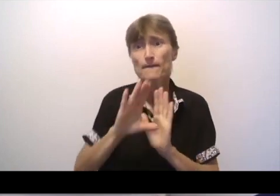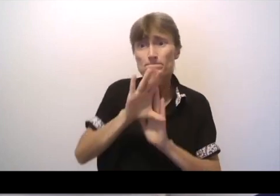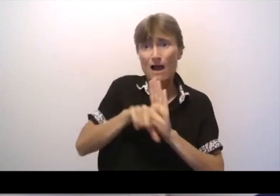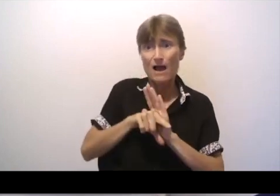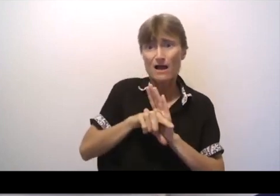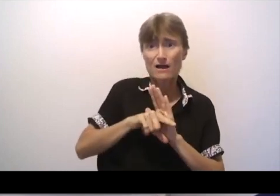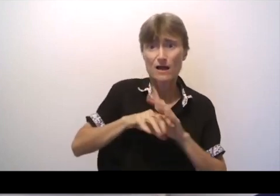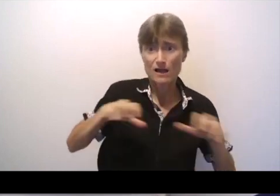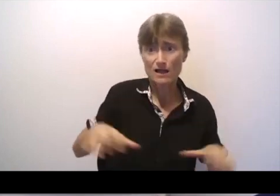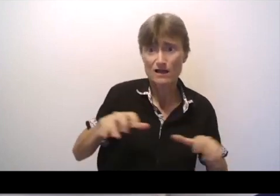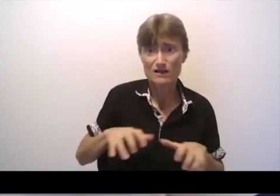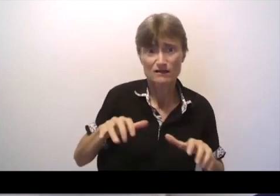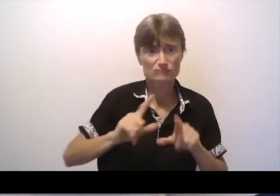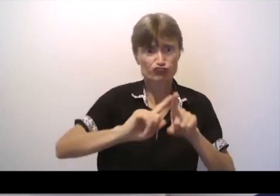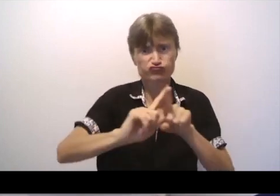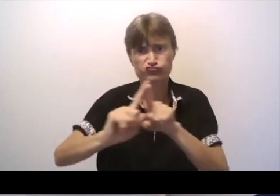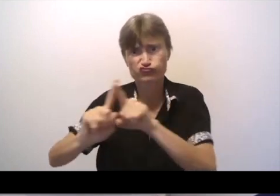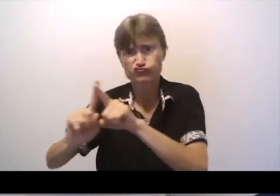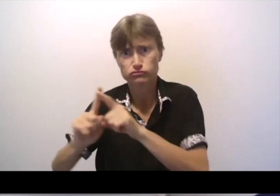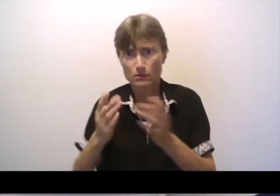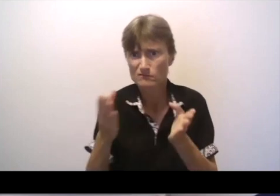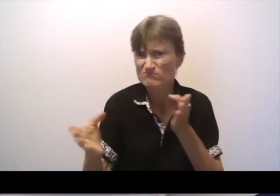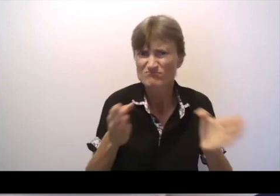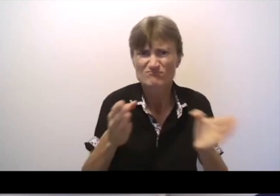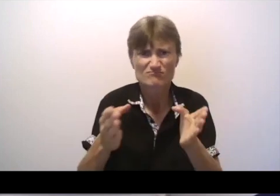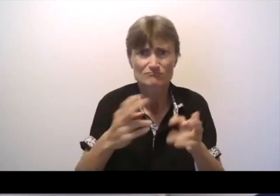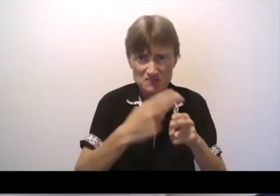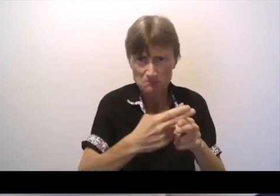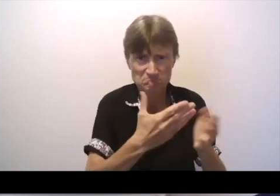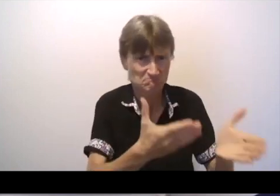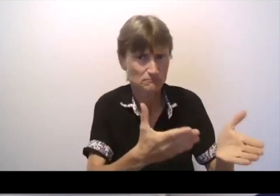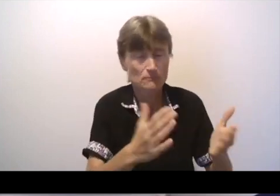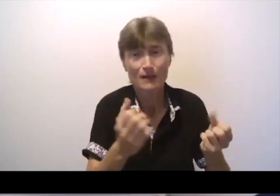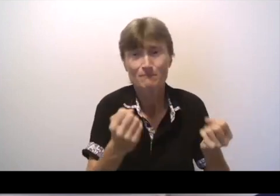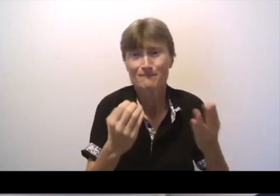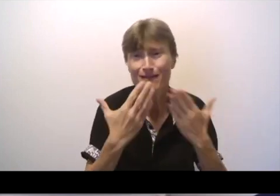colleen dana hajir jacqueline kurt and wendy thank you all so much for